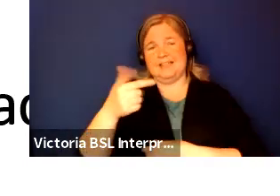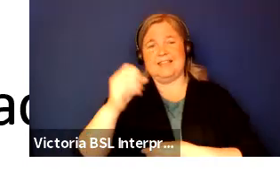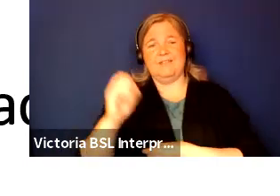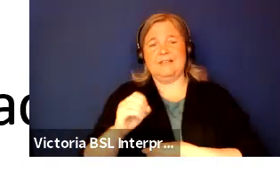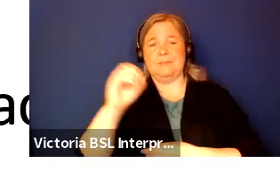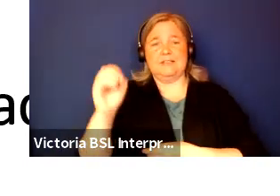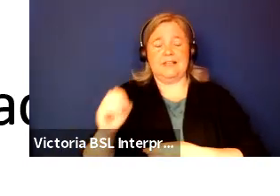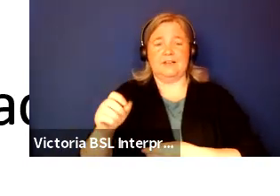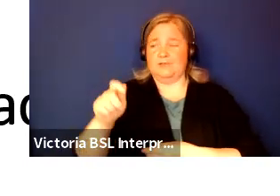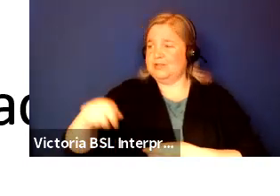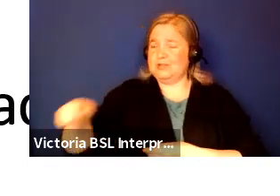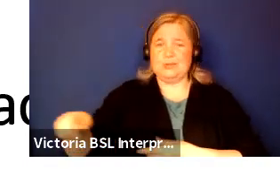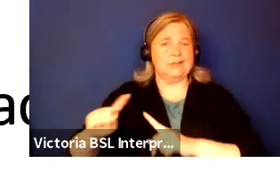join with the schooling.